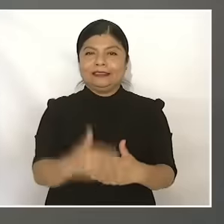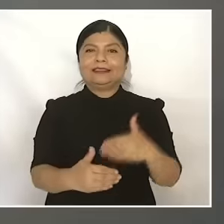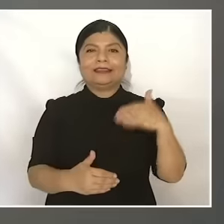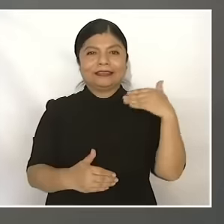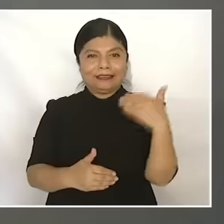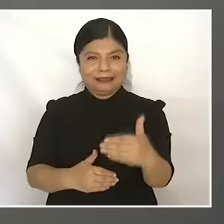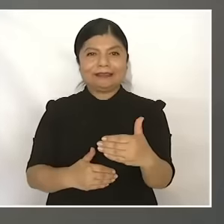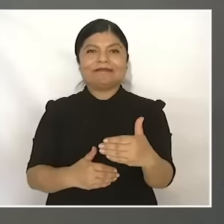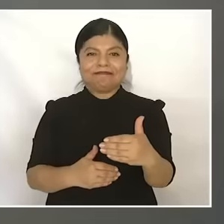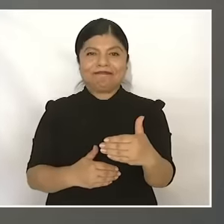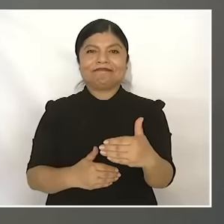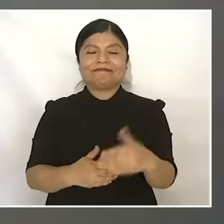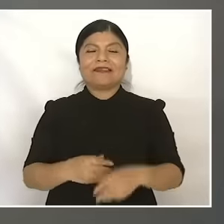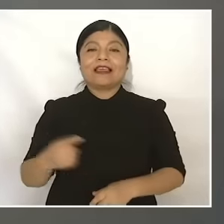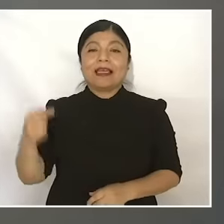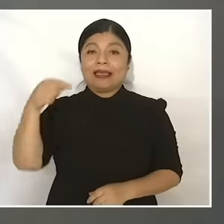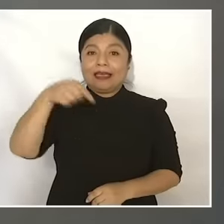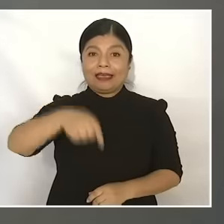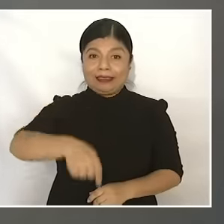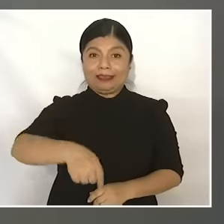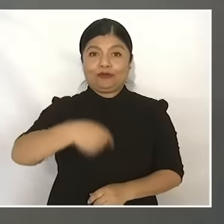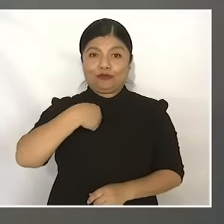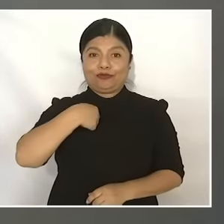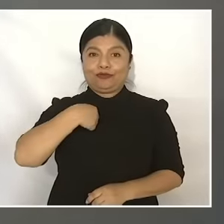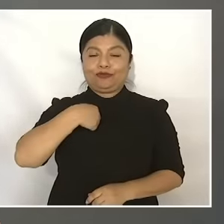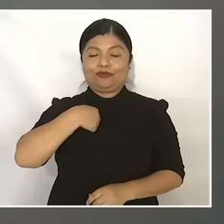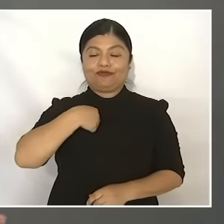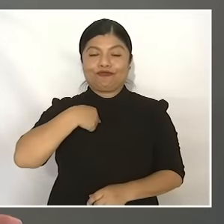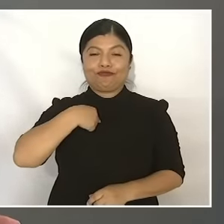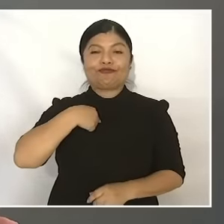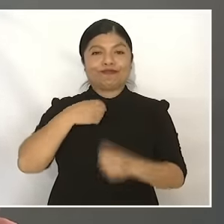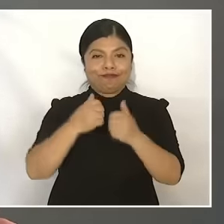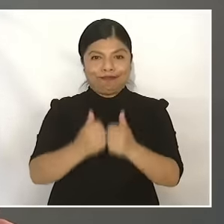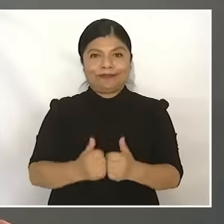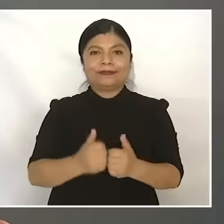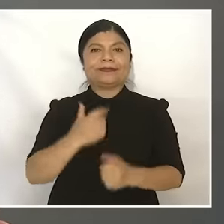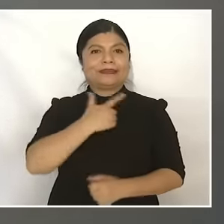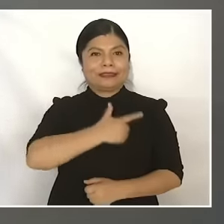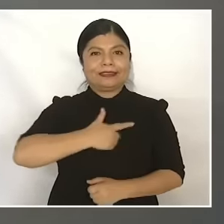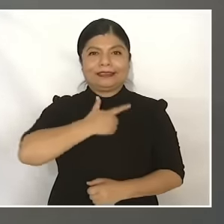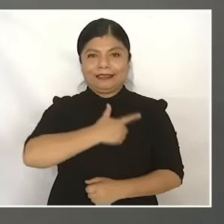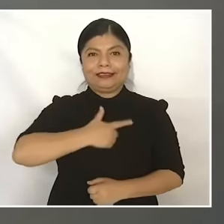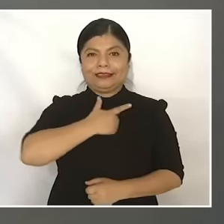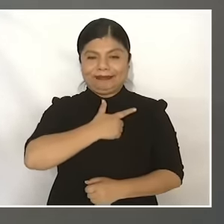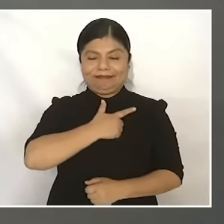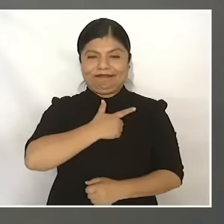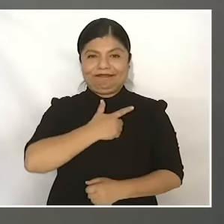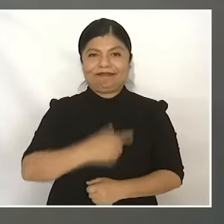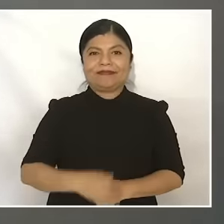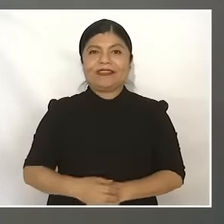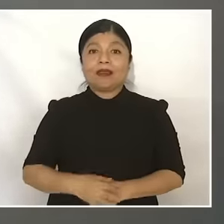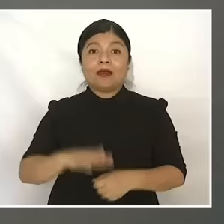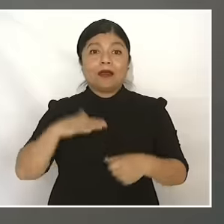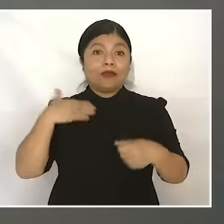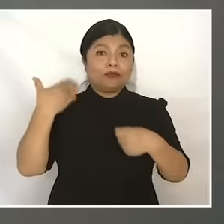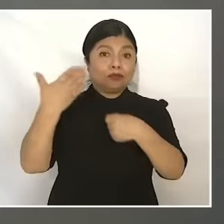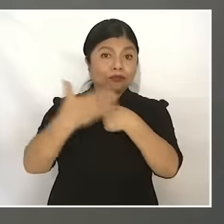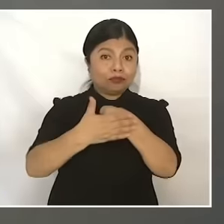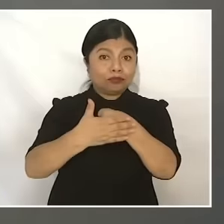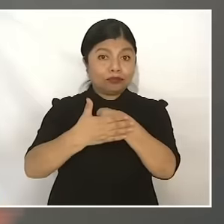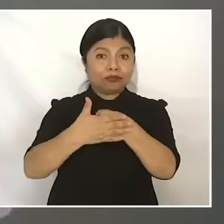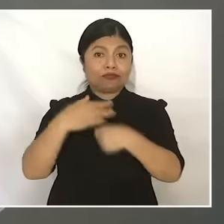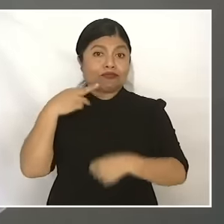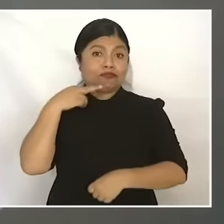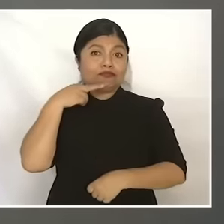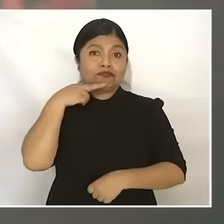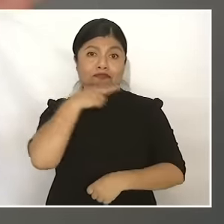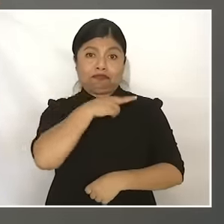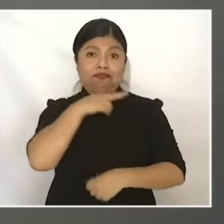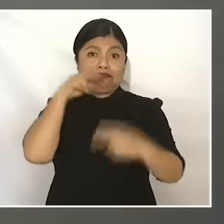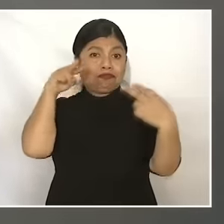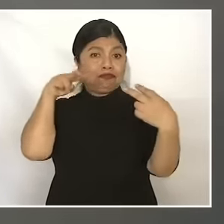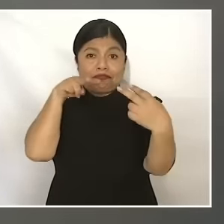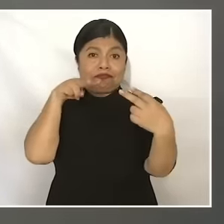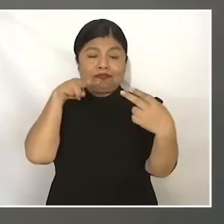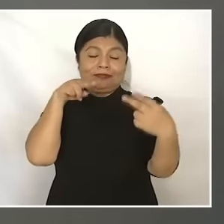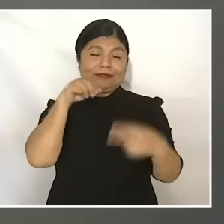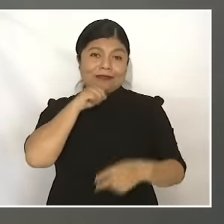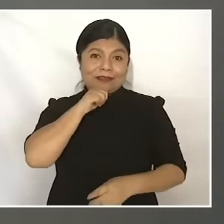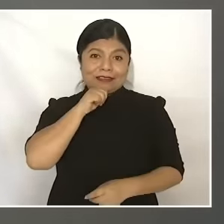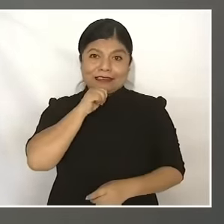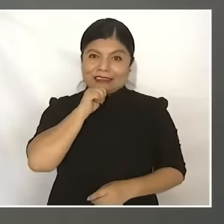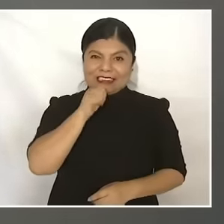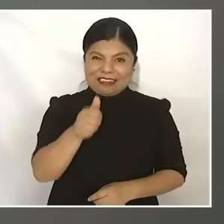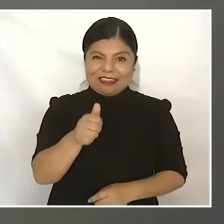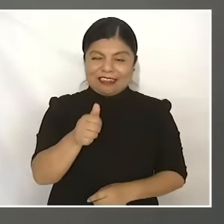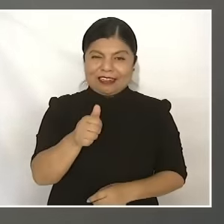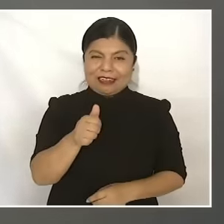here with you. If we don't see each other soon, it's like he said. great